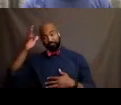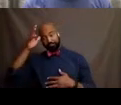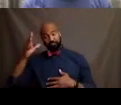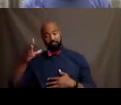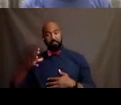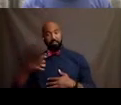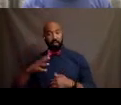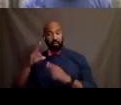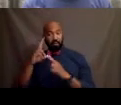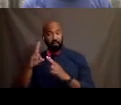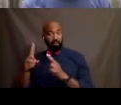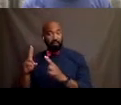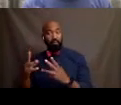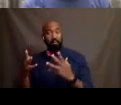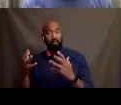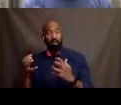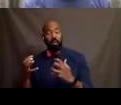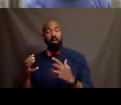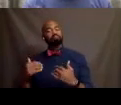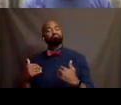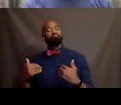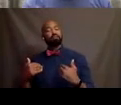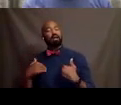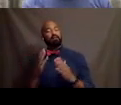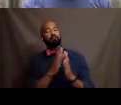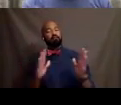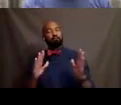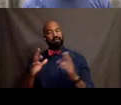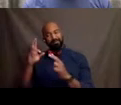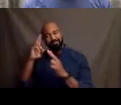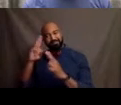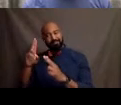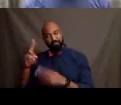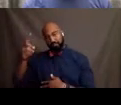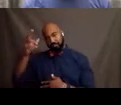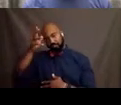who identifies more on a masculine continuum, we, again have gel patches and injections.